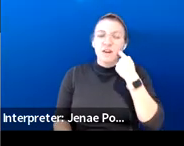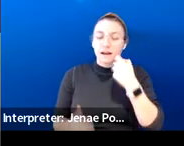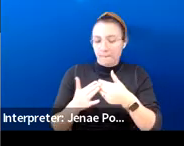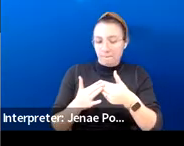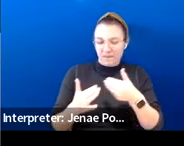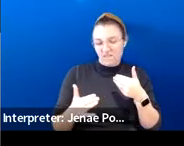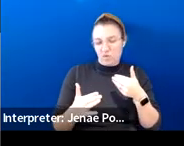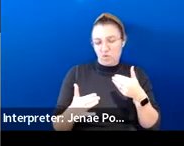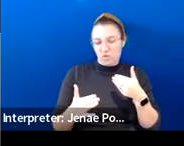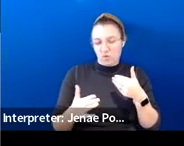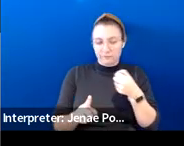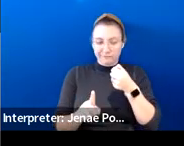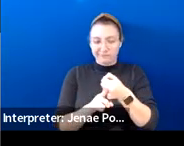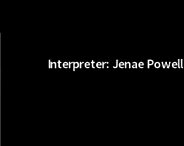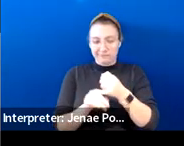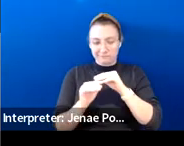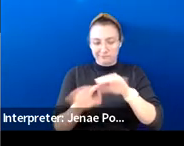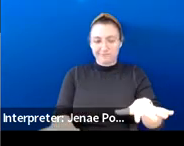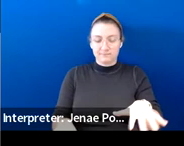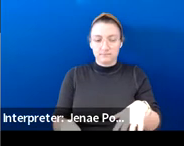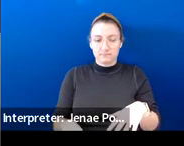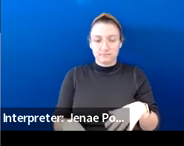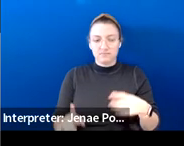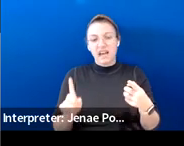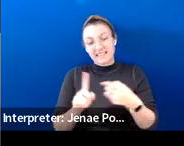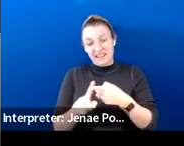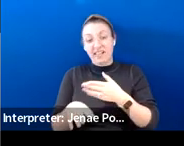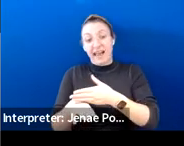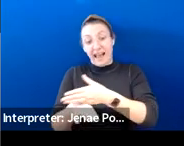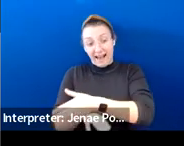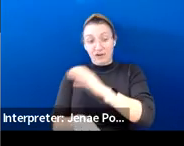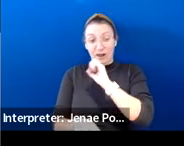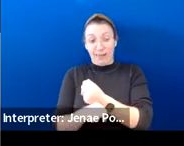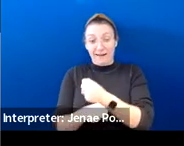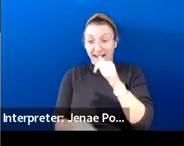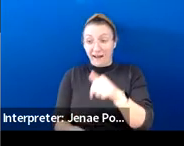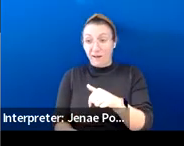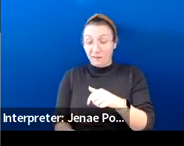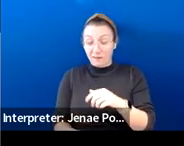right before we hit the epidemic all the way until after the lockdown. And people have reported only 11%